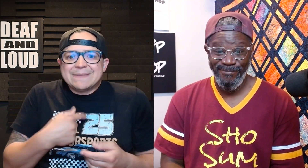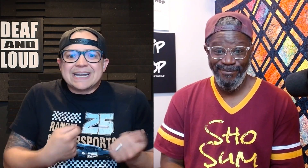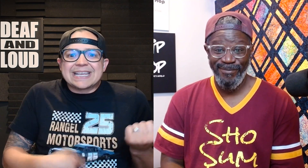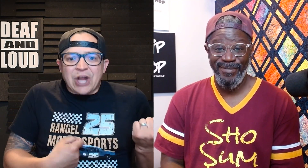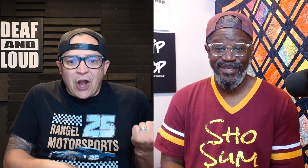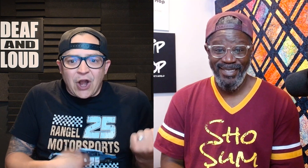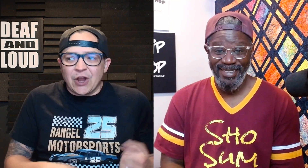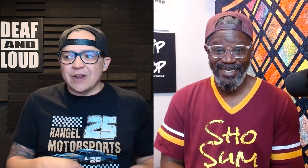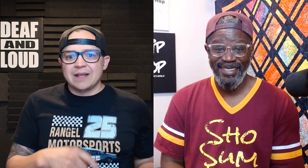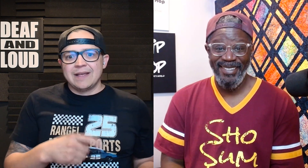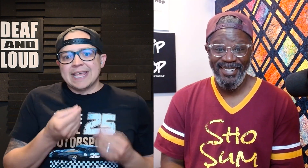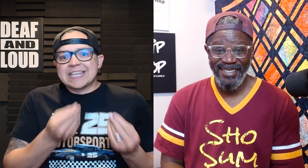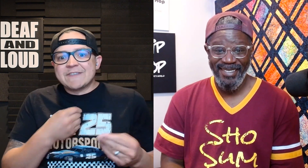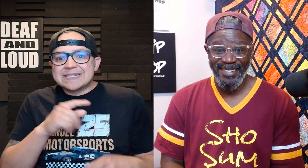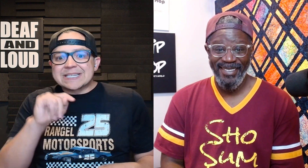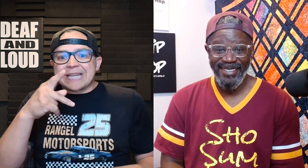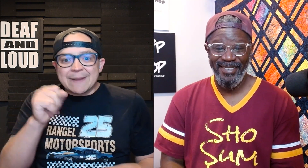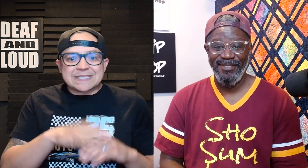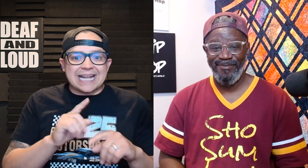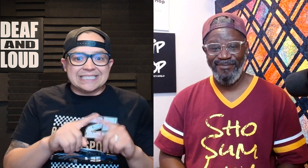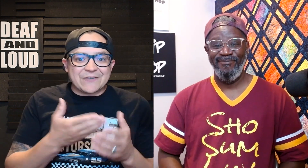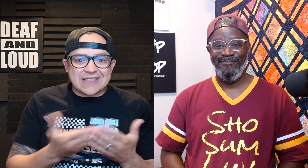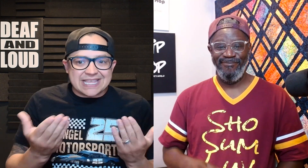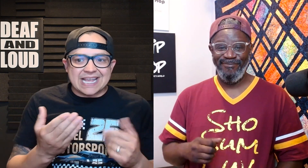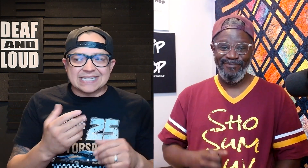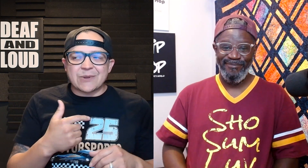me a guitar, giving me some tips on different things so